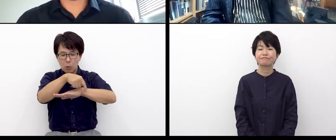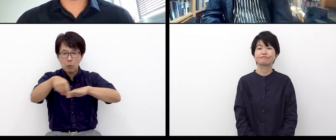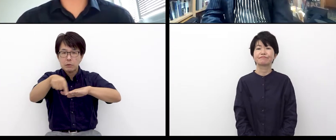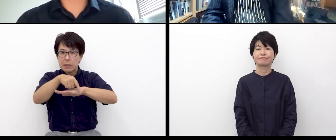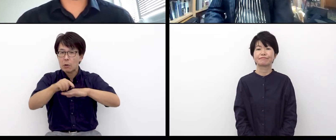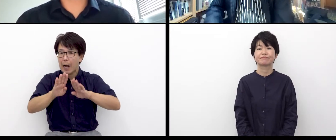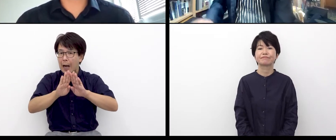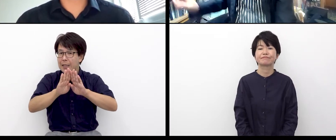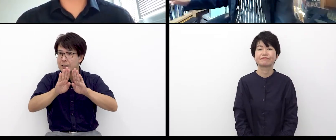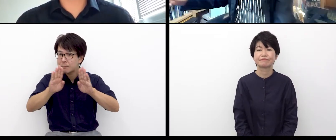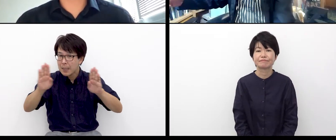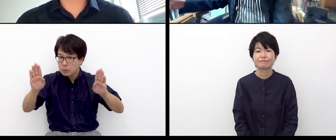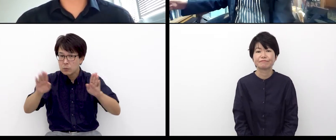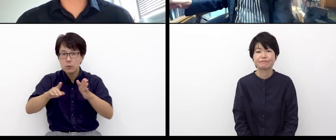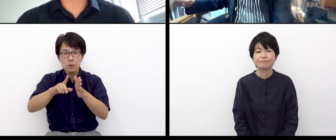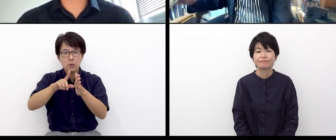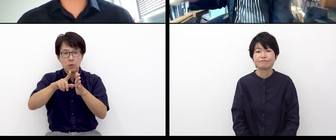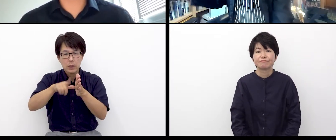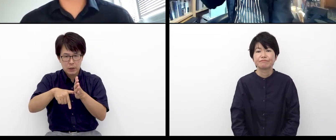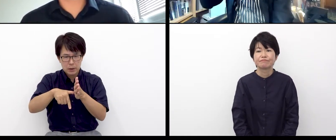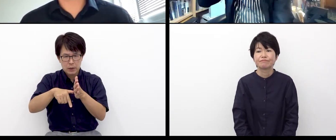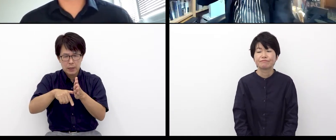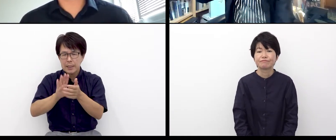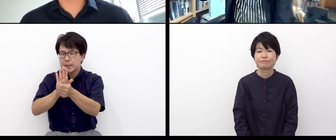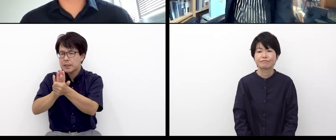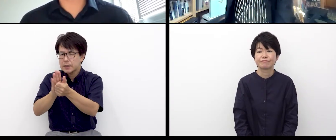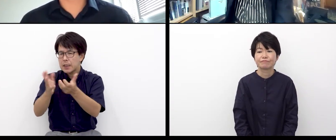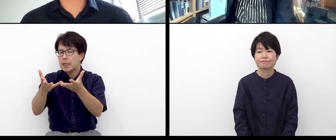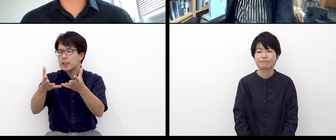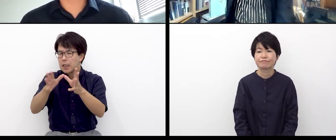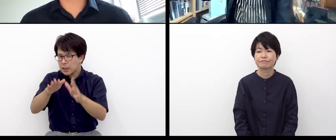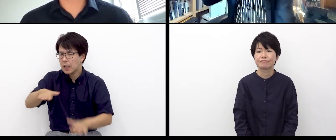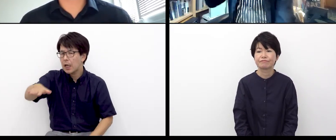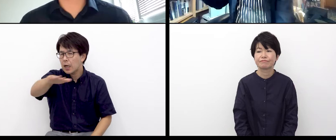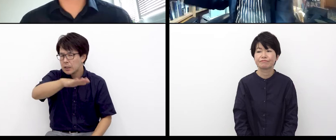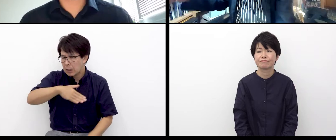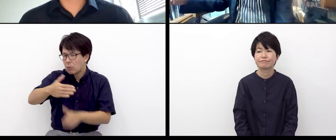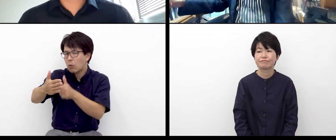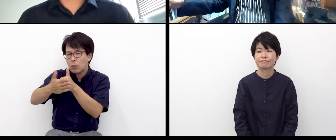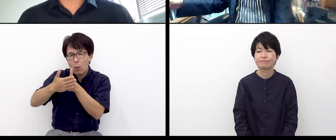firstly we asked that supporting organization